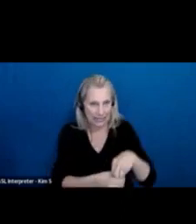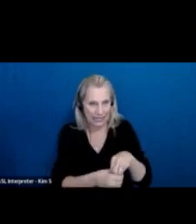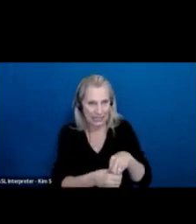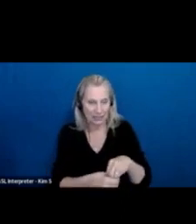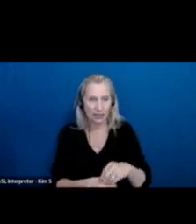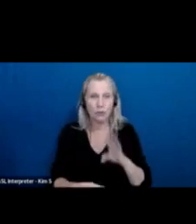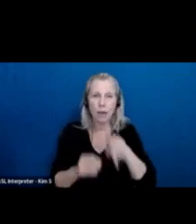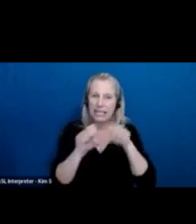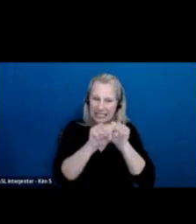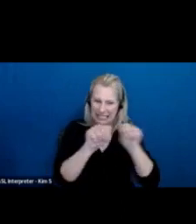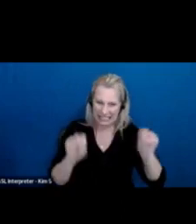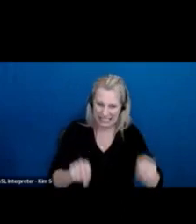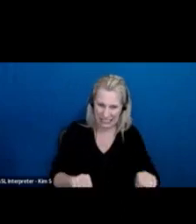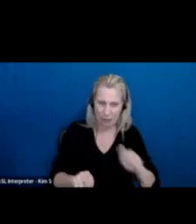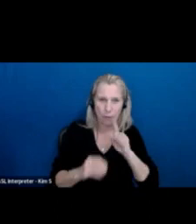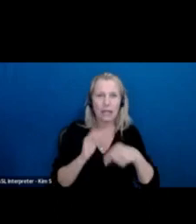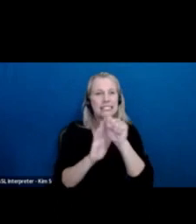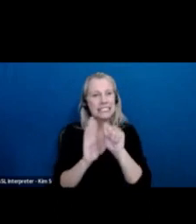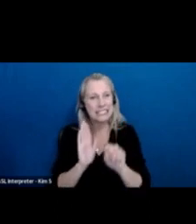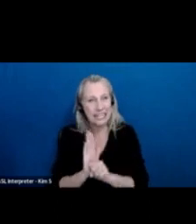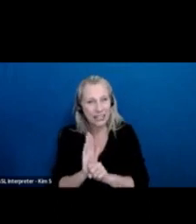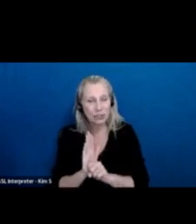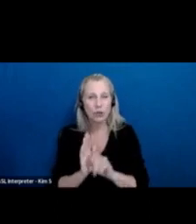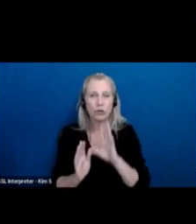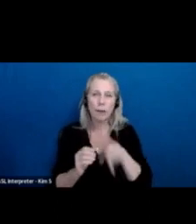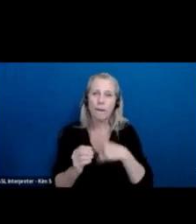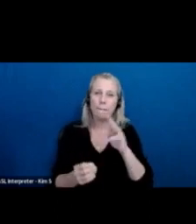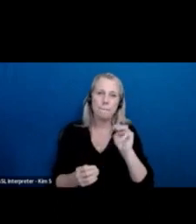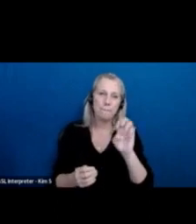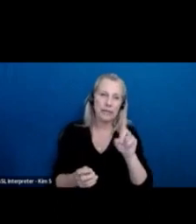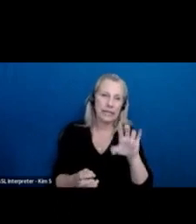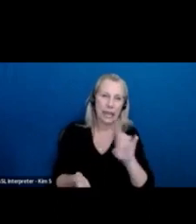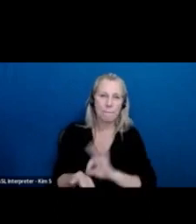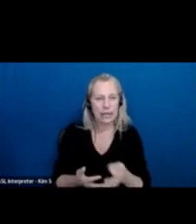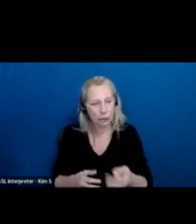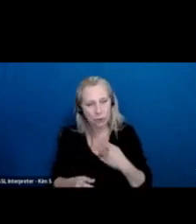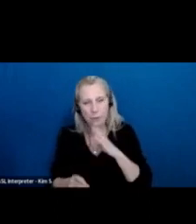systems, we're talking about states, we're talking about Medicaid, we're talking about departments of behavioral